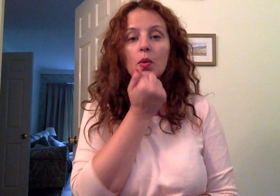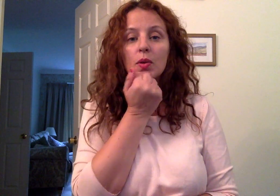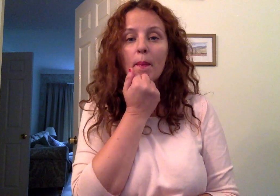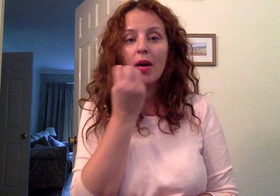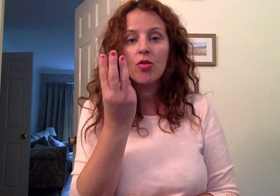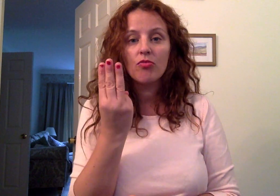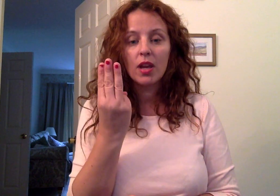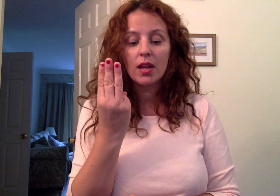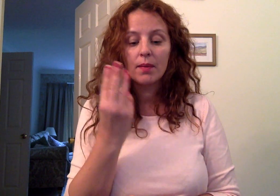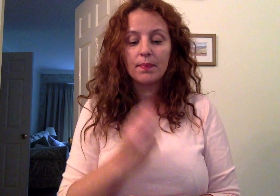Number 3